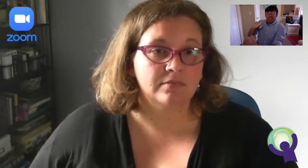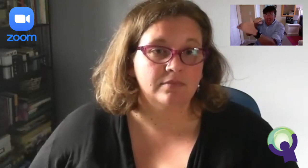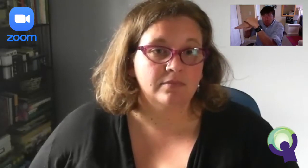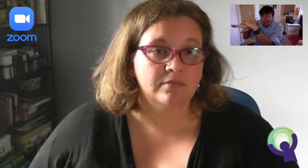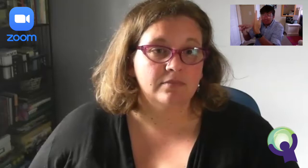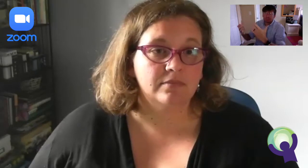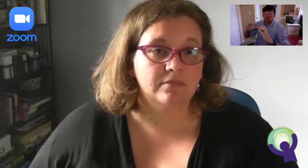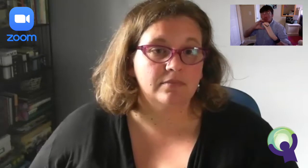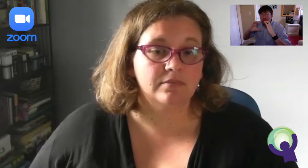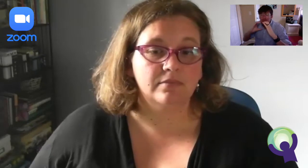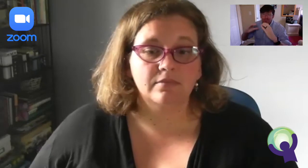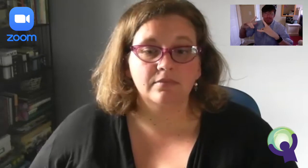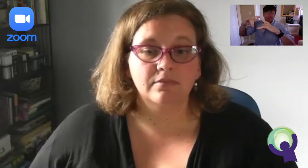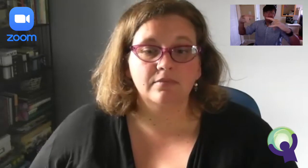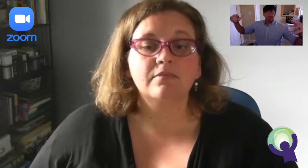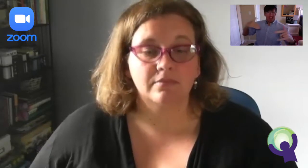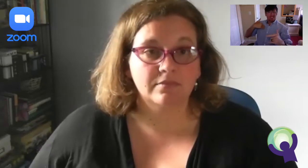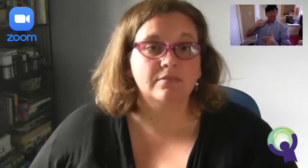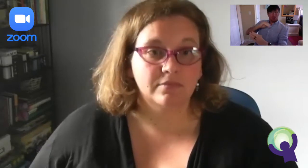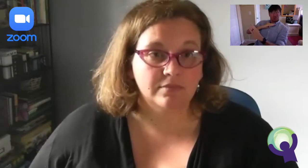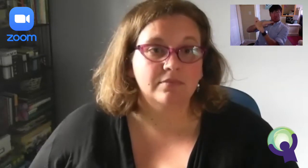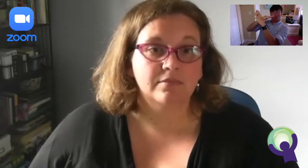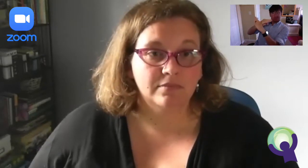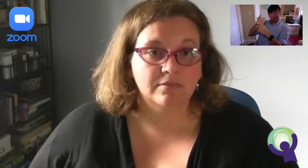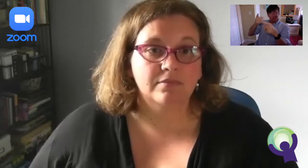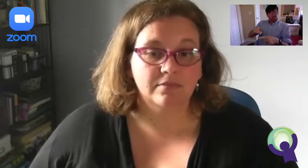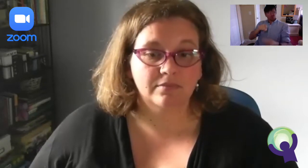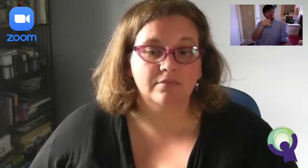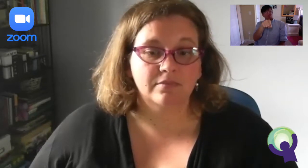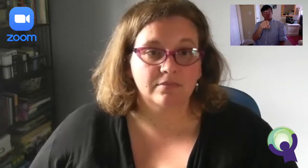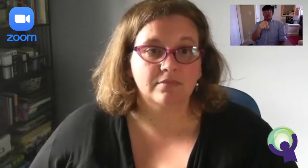you've had to navigate maintaining access for yourself